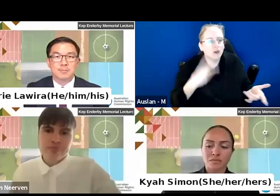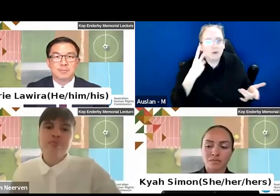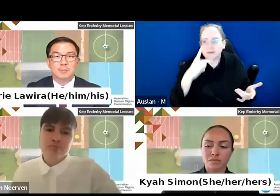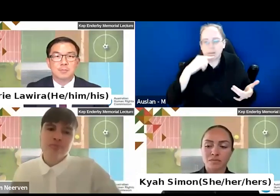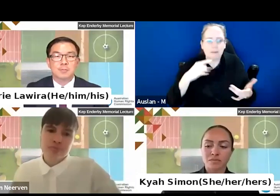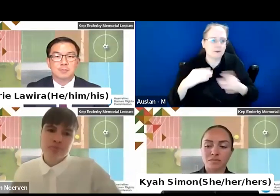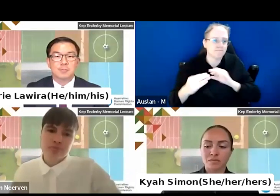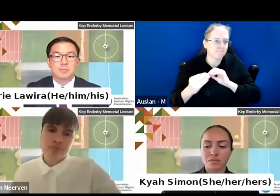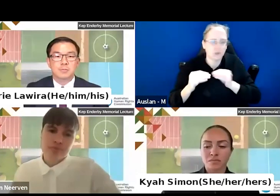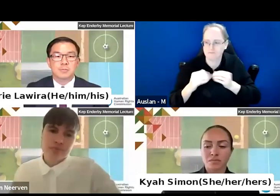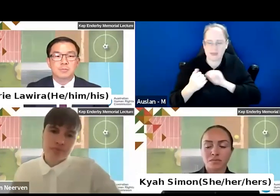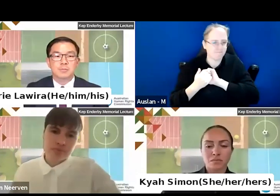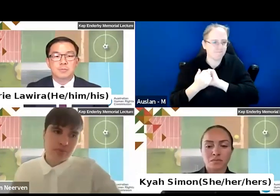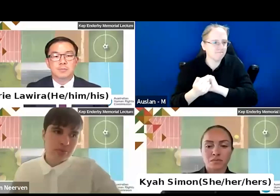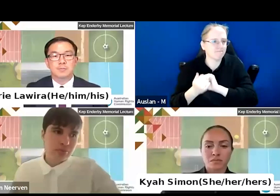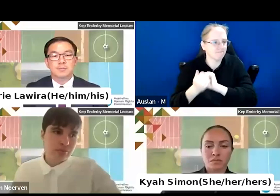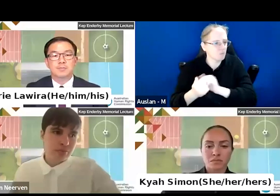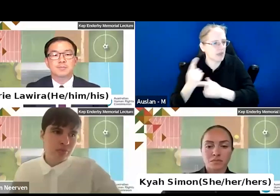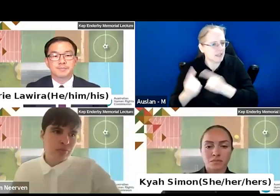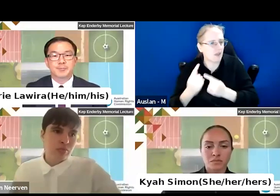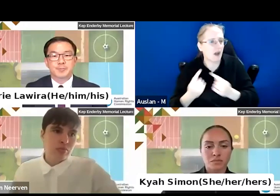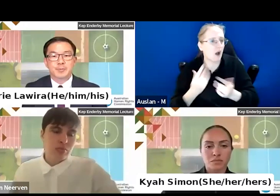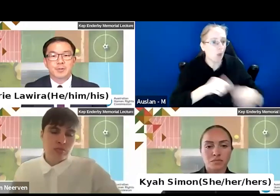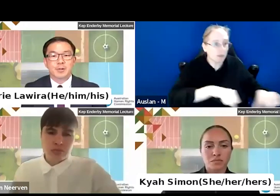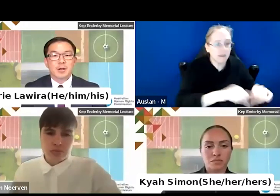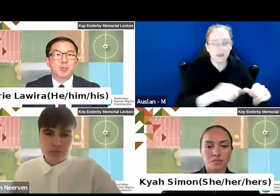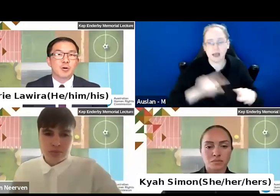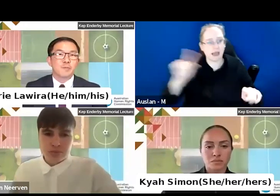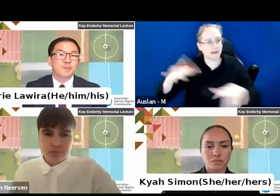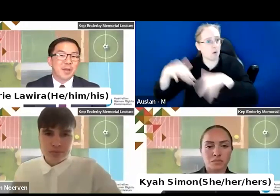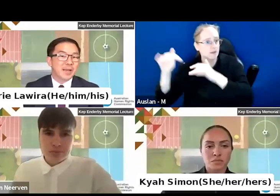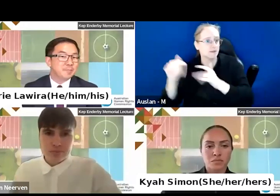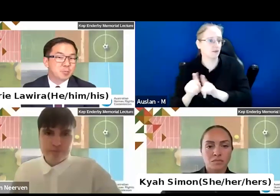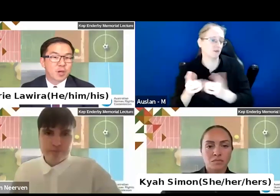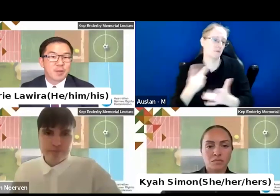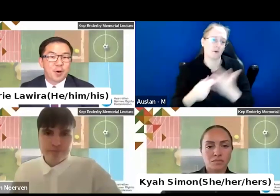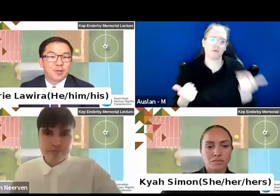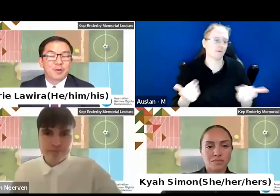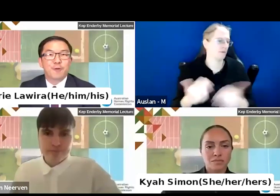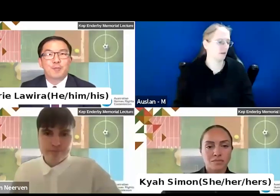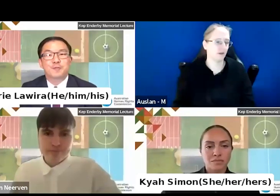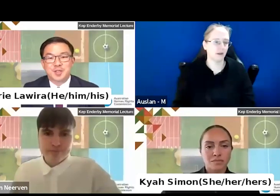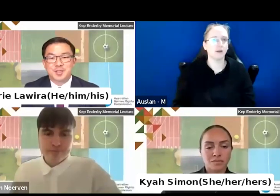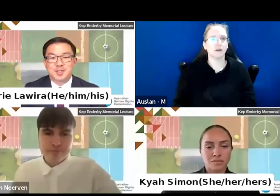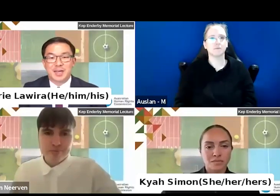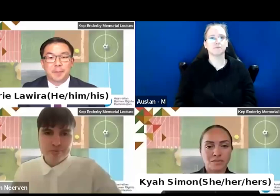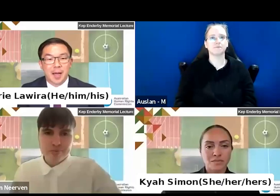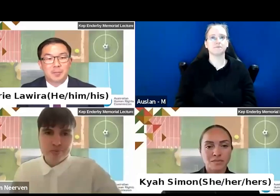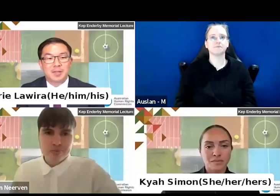on the field and also view that was really brilliant. Well, for many, sport can be both a form of resistance and empowerment.